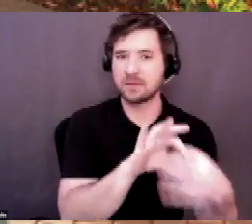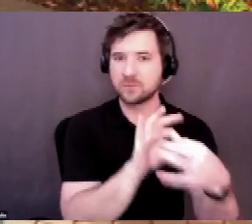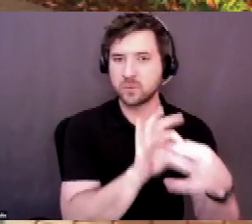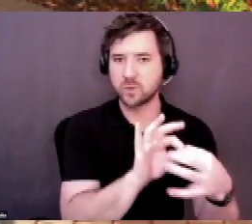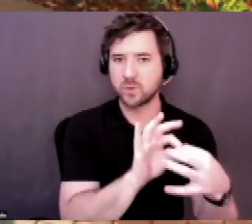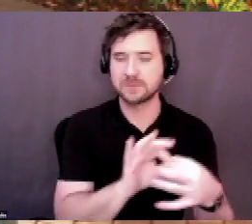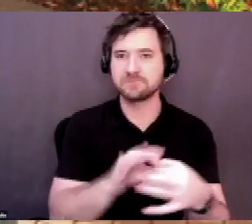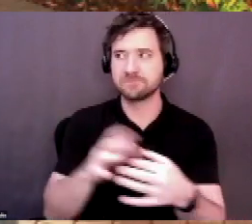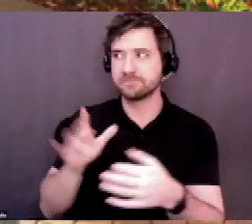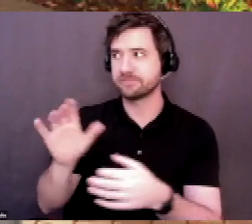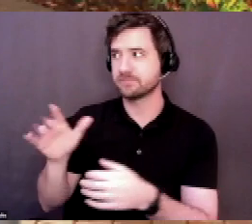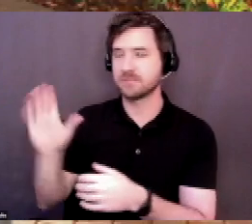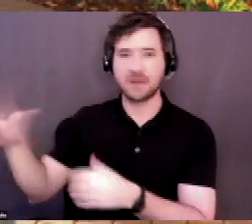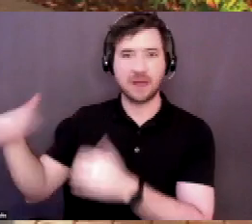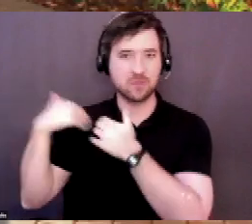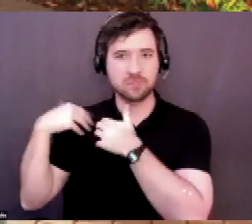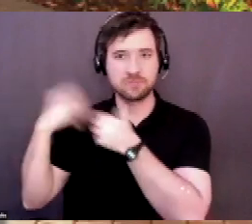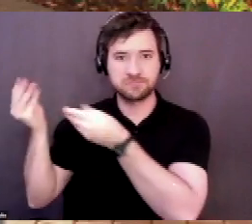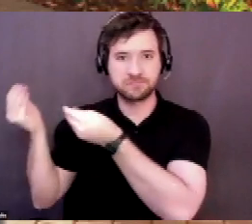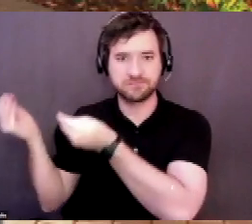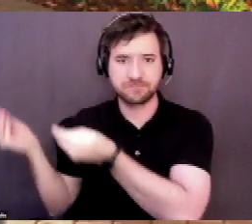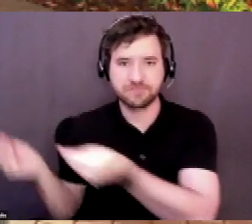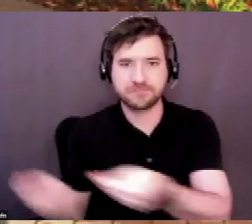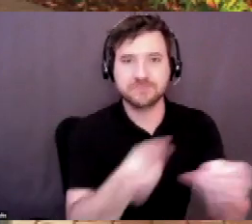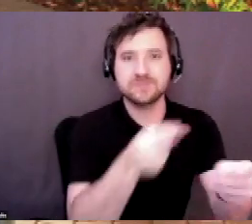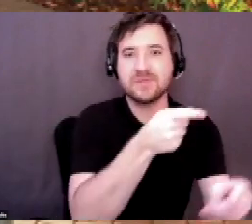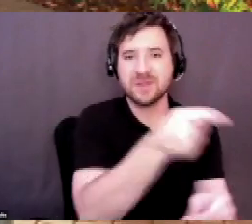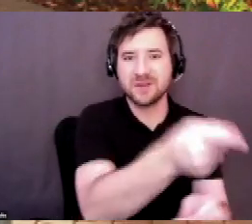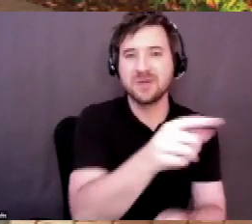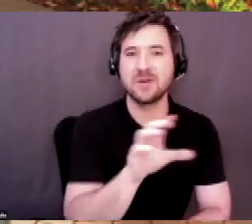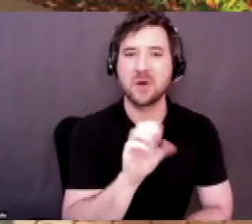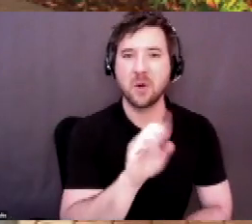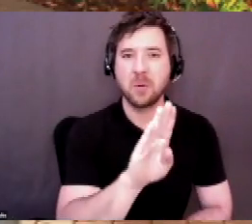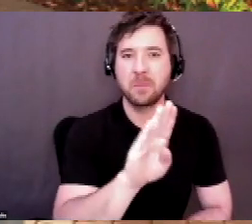an obstetrician who absolutely believed in me.